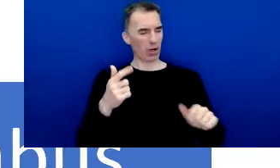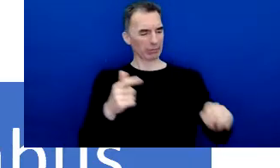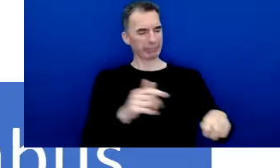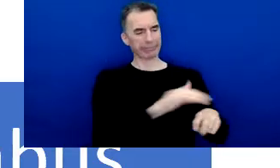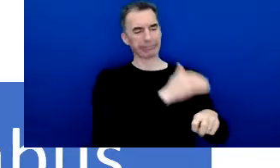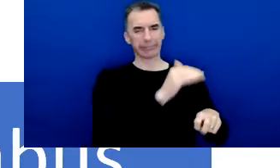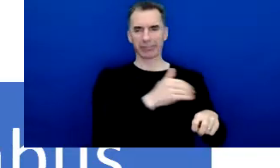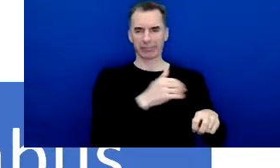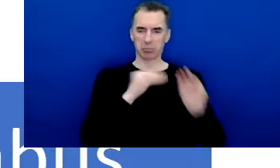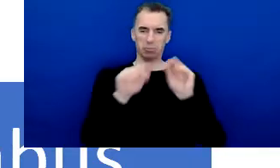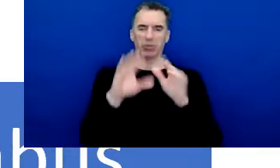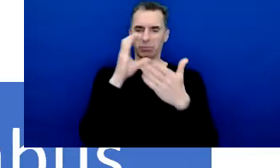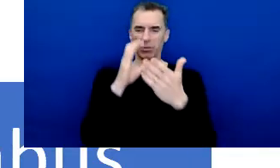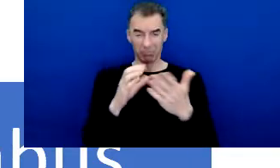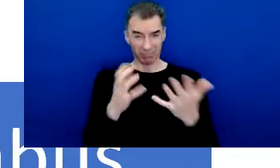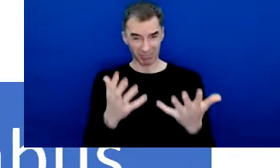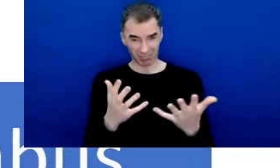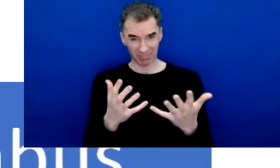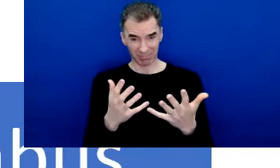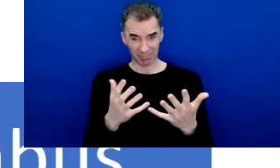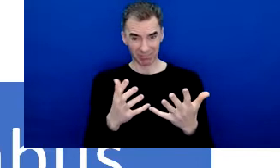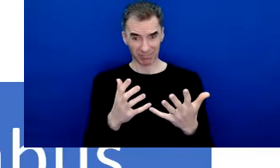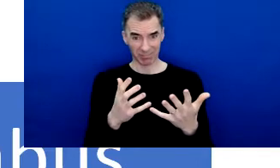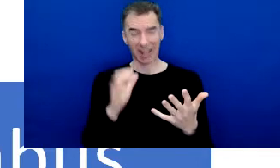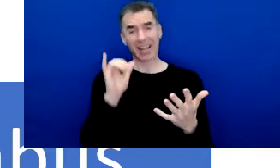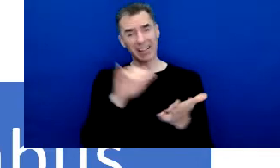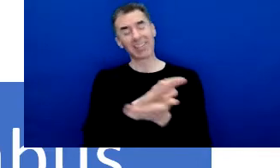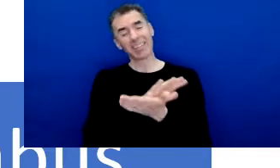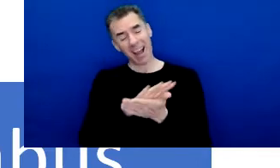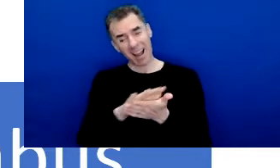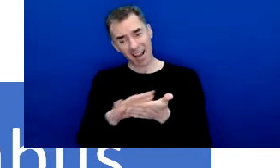like all of these pictures of the self, which is good to have some of you, right?